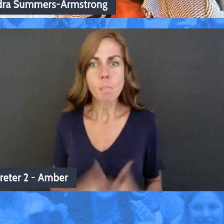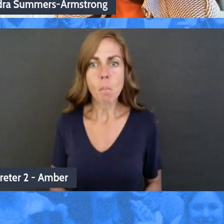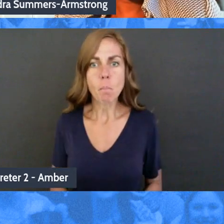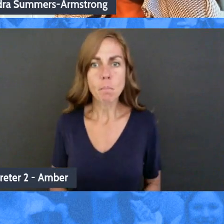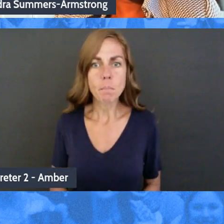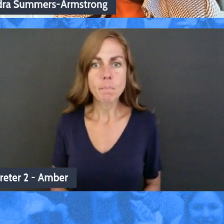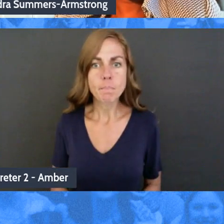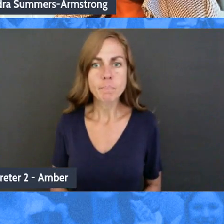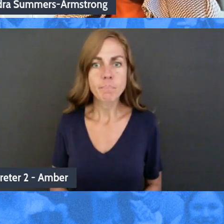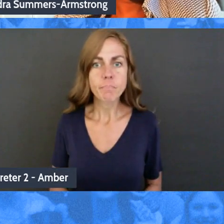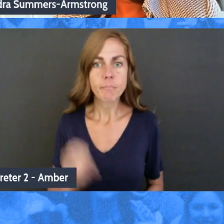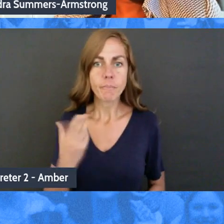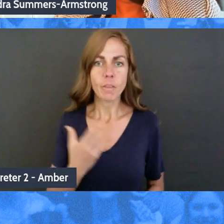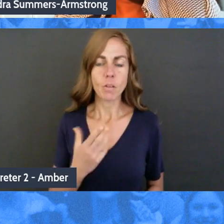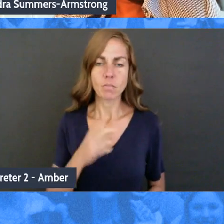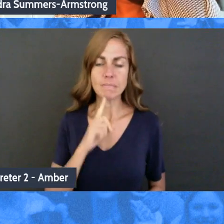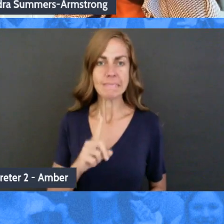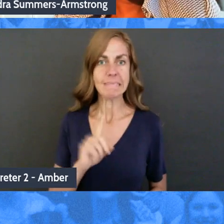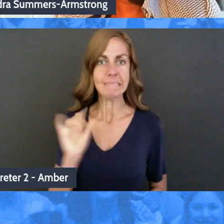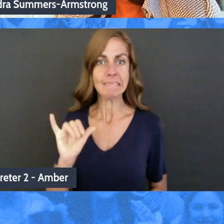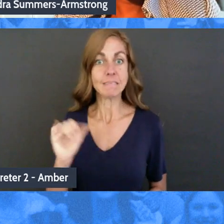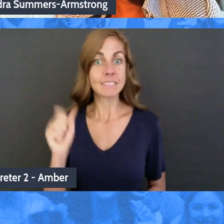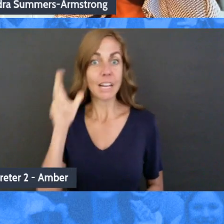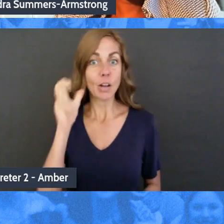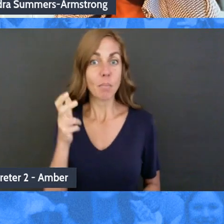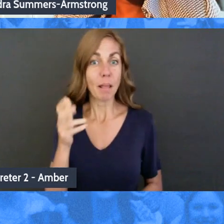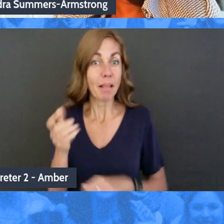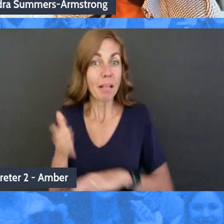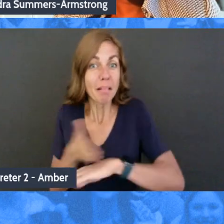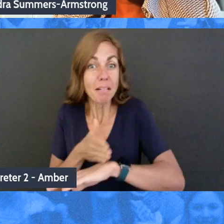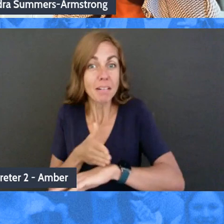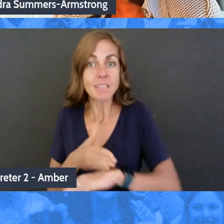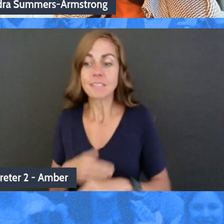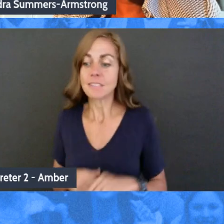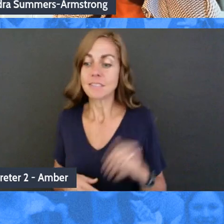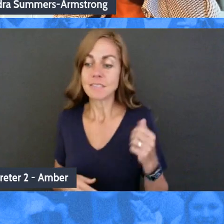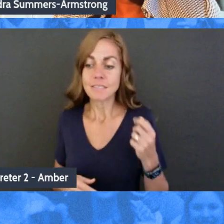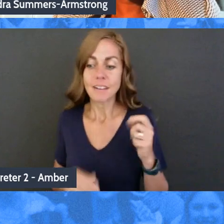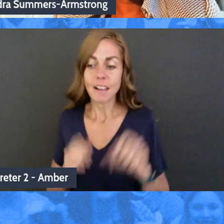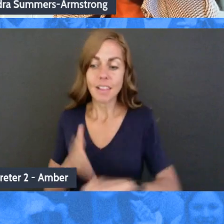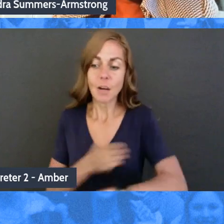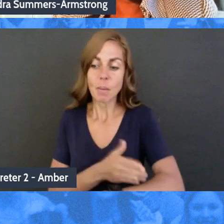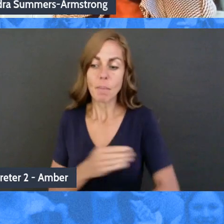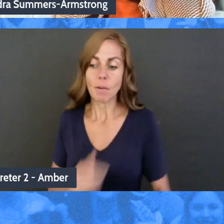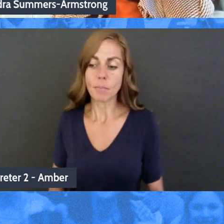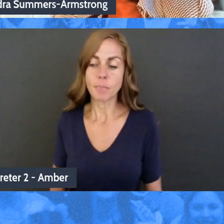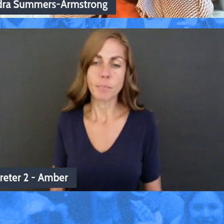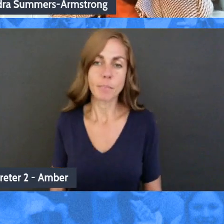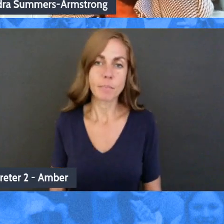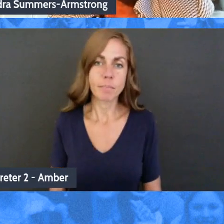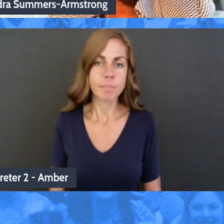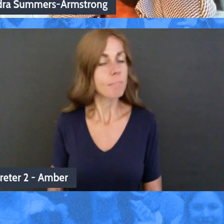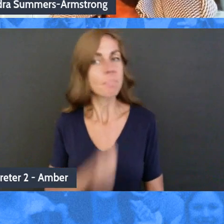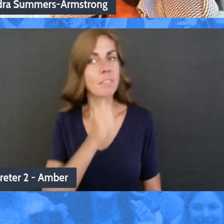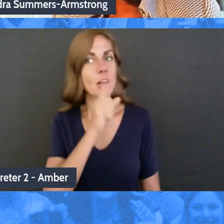Oh, really, thank you. Can you hear me a little bit? It's a little bit better, yeah, sorry to interrupt. Okay, not sure what happened, sorry.